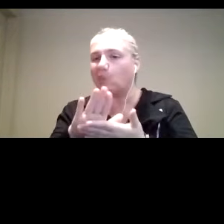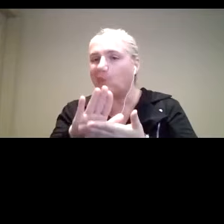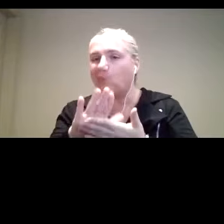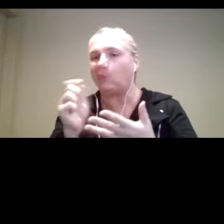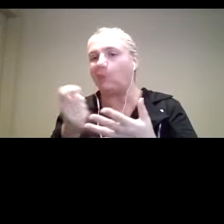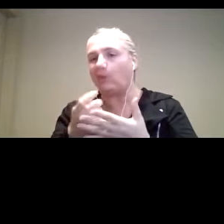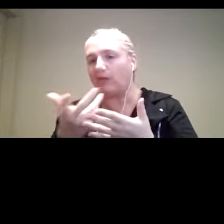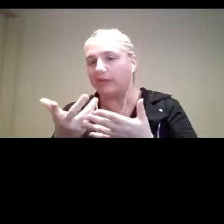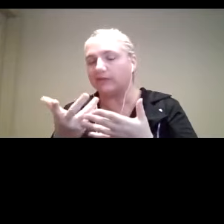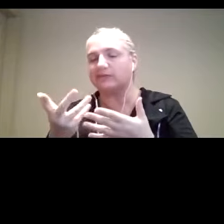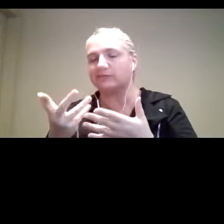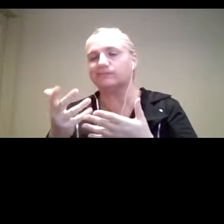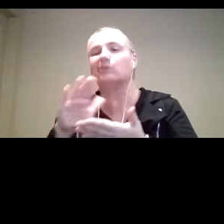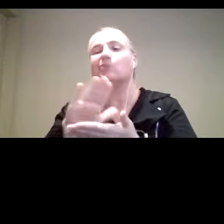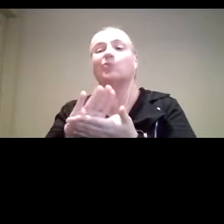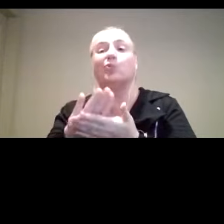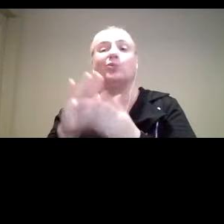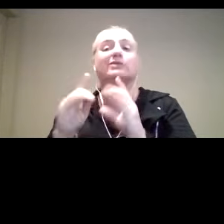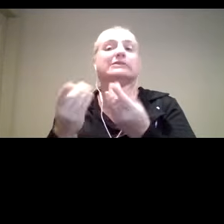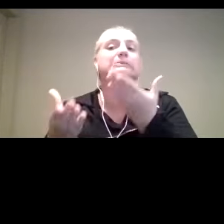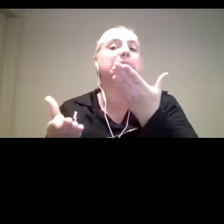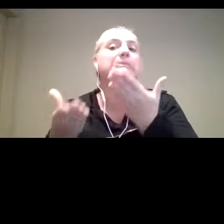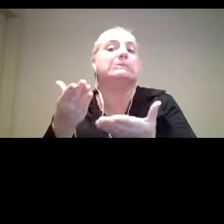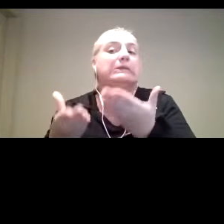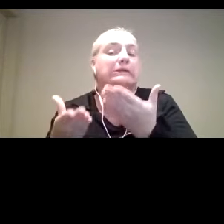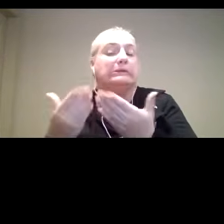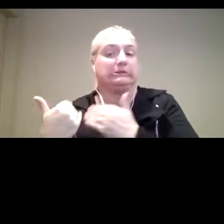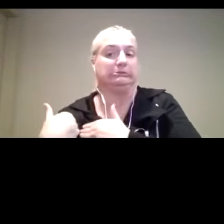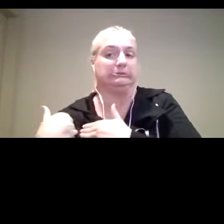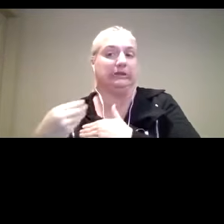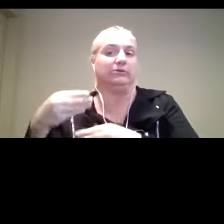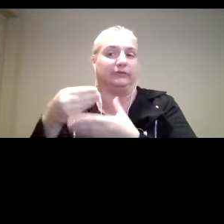the school district may be responsible for the cost of the placement.